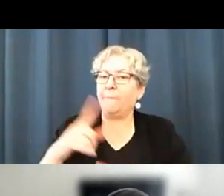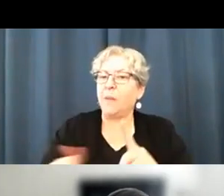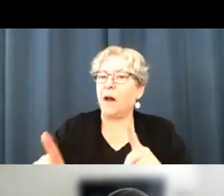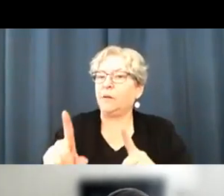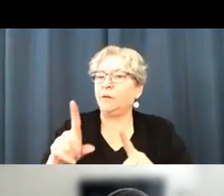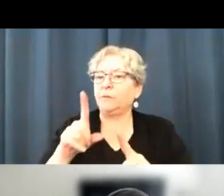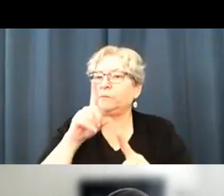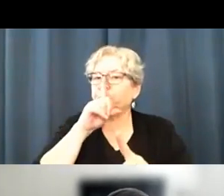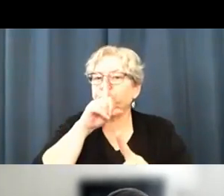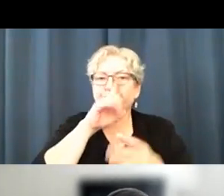with that particular control.